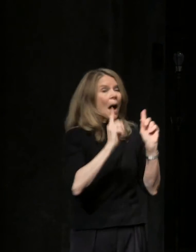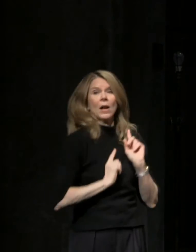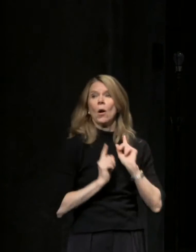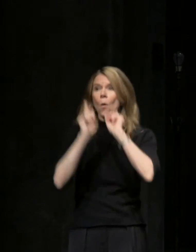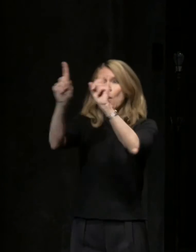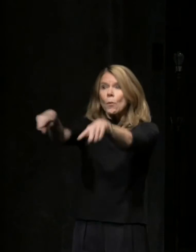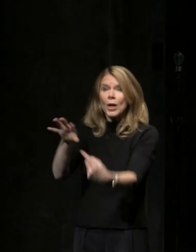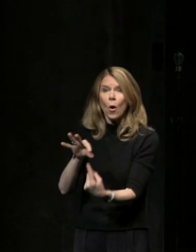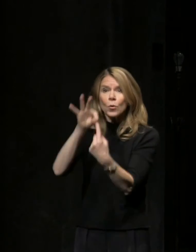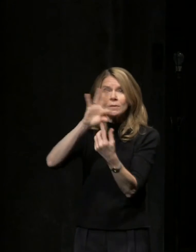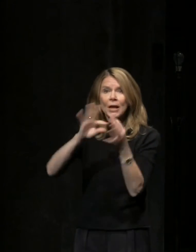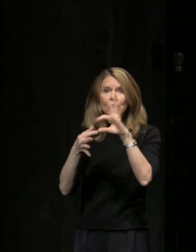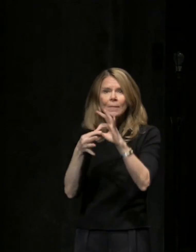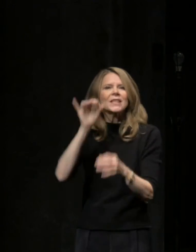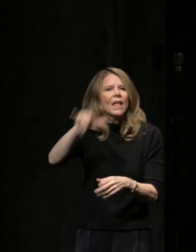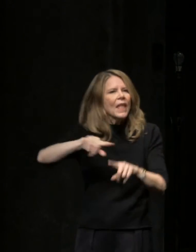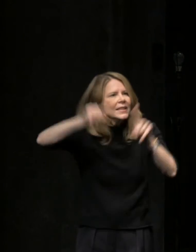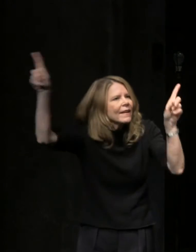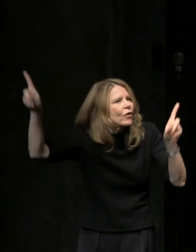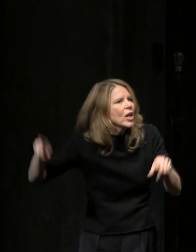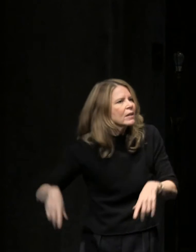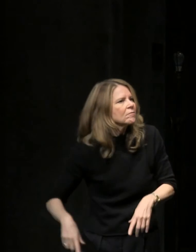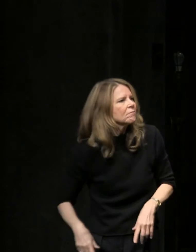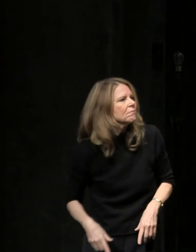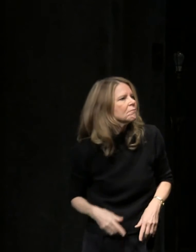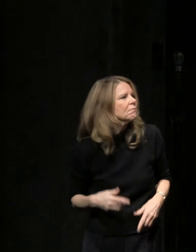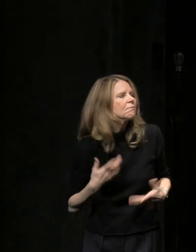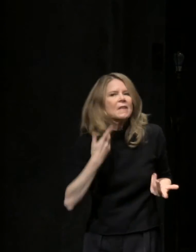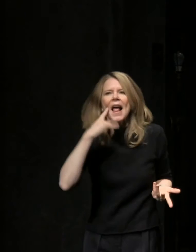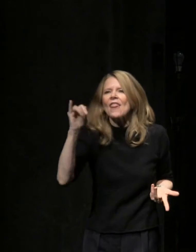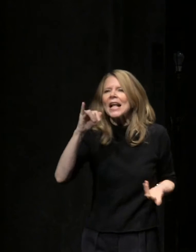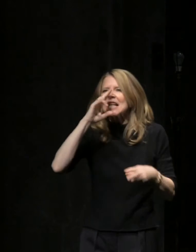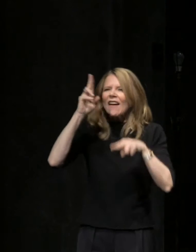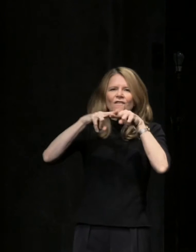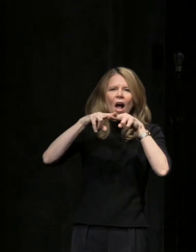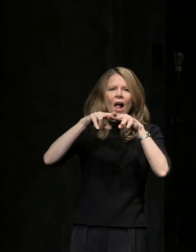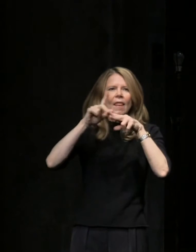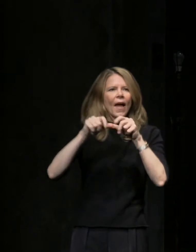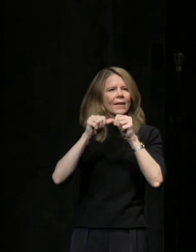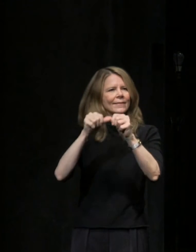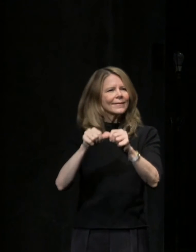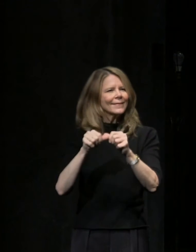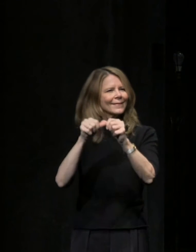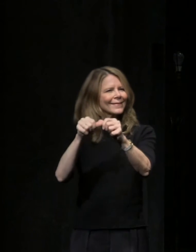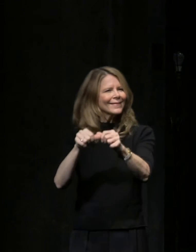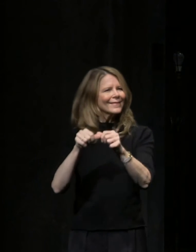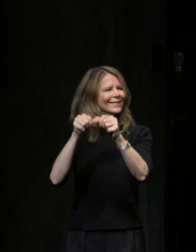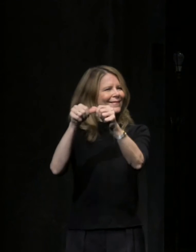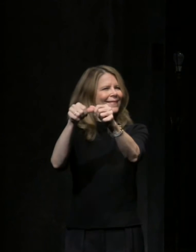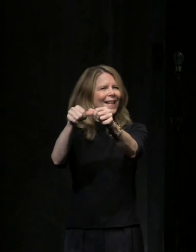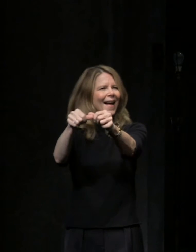Olympics, that's different.” He said, “That's kind of like the fun that lasts.”